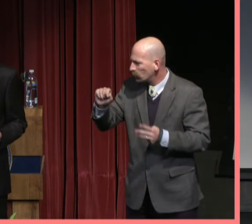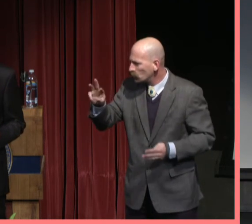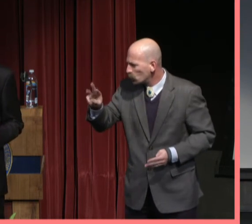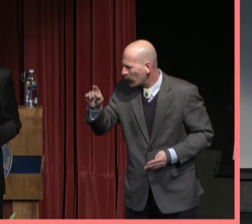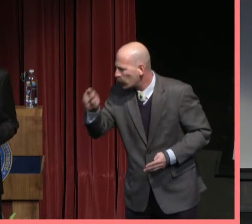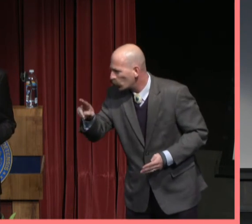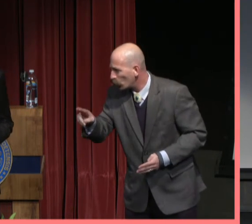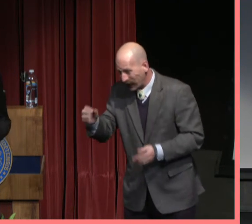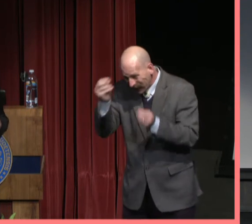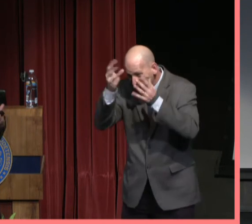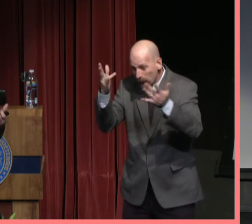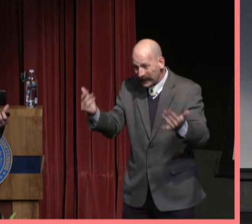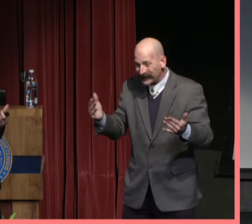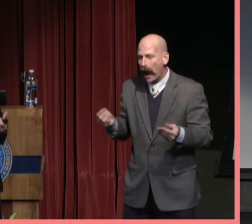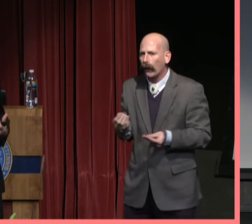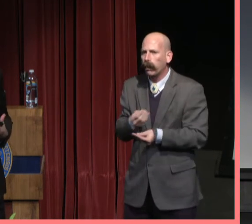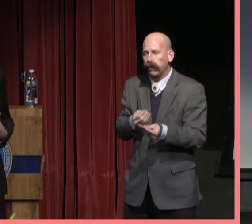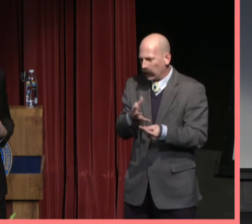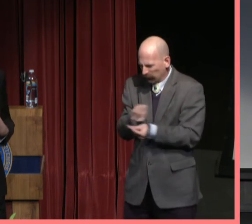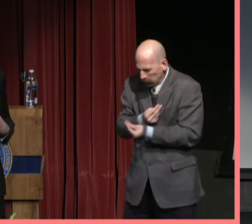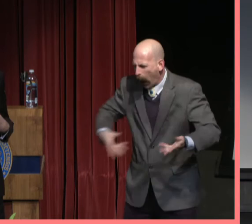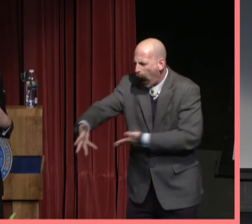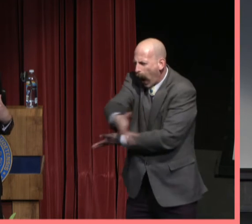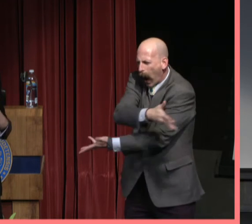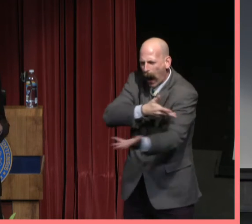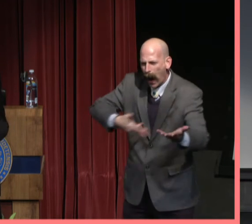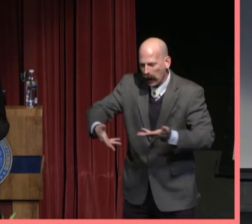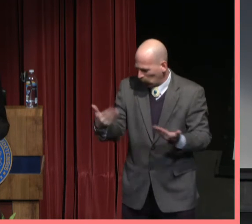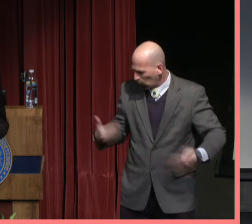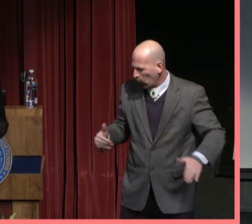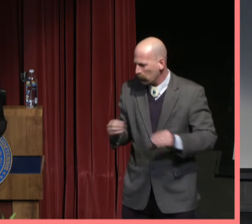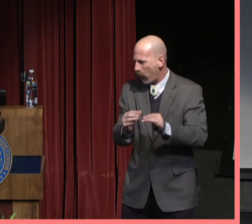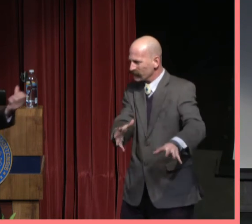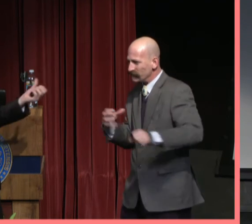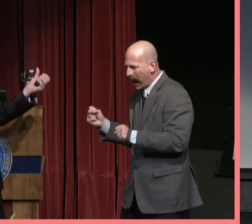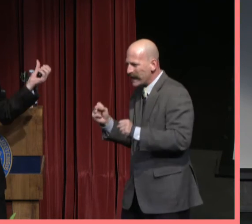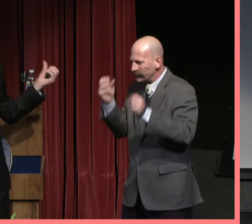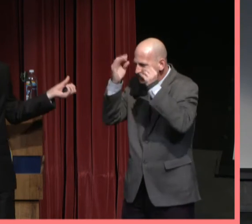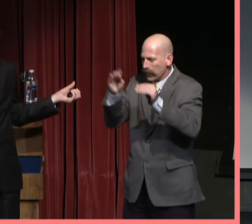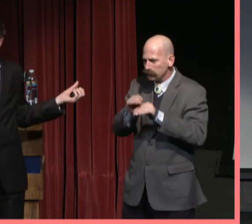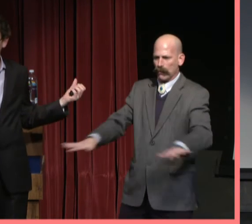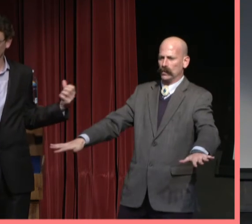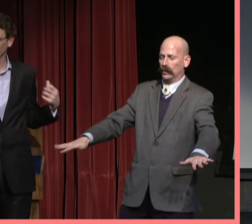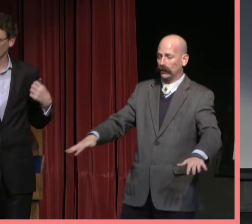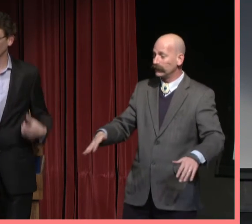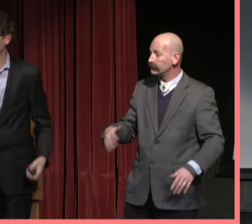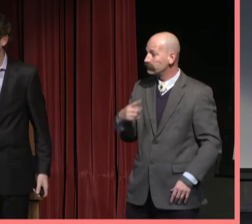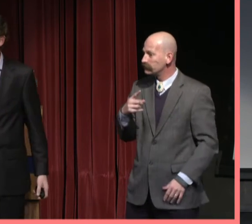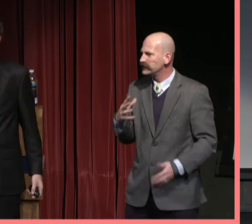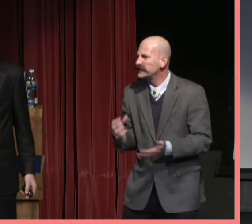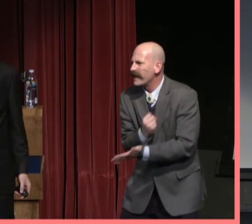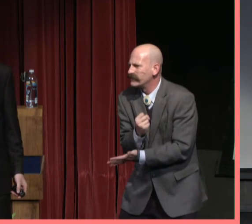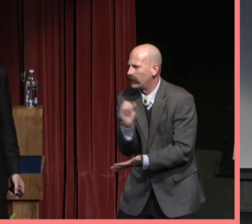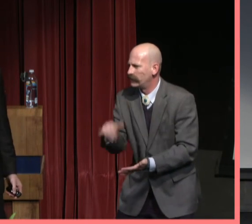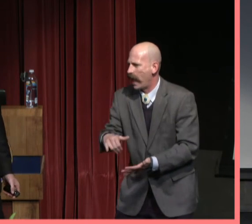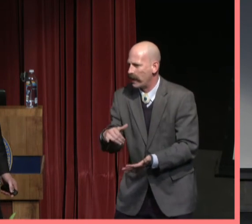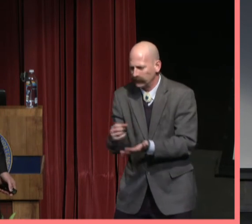that it never was before. This changes how fast the world can act and we have to take advantage of this in the climate change problem.